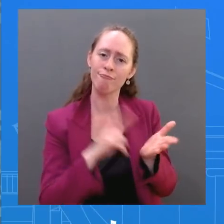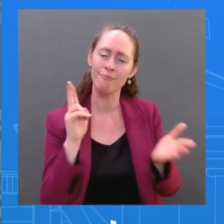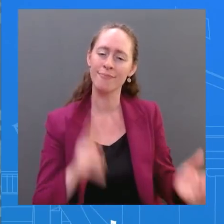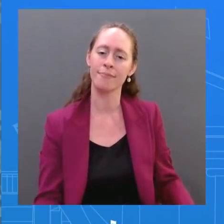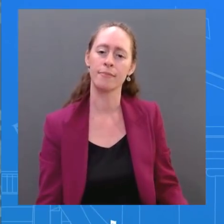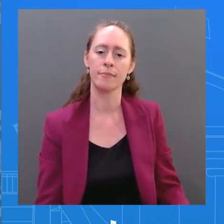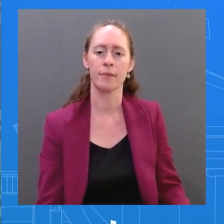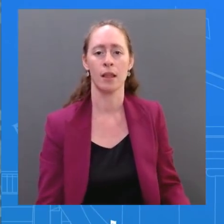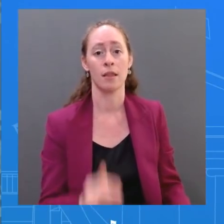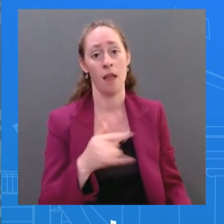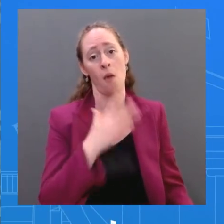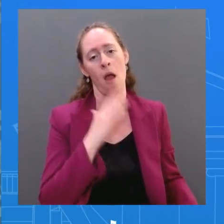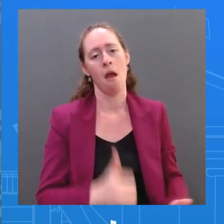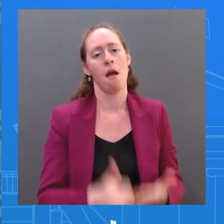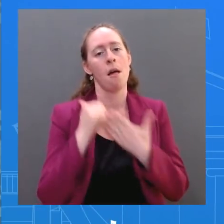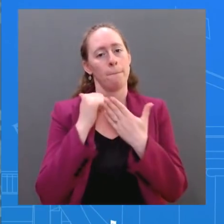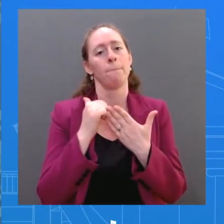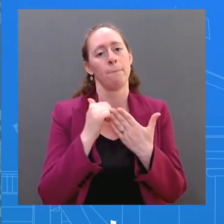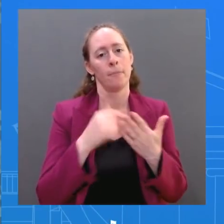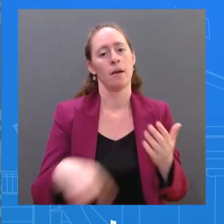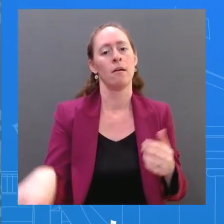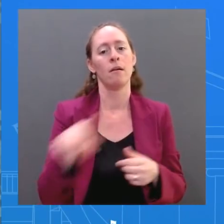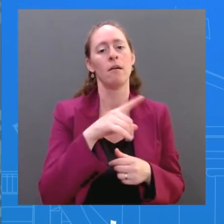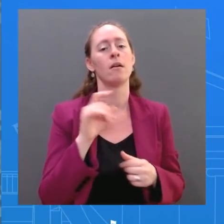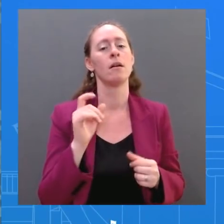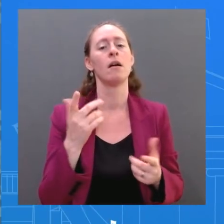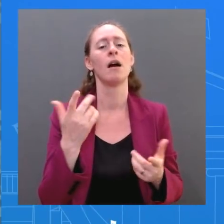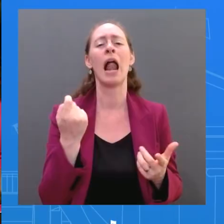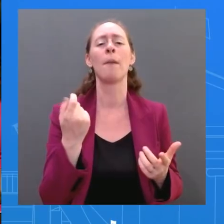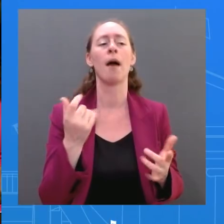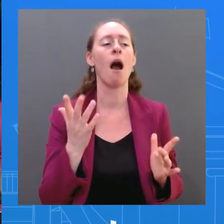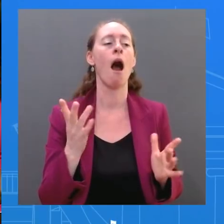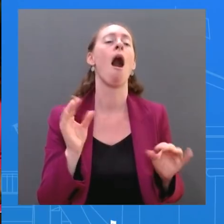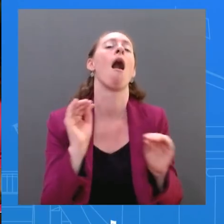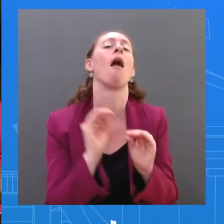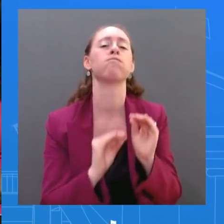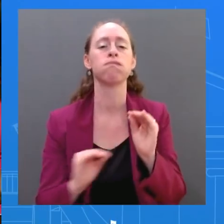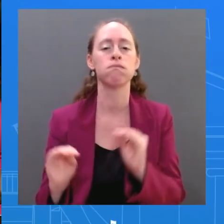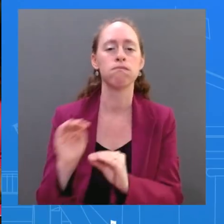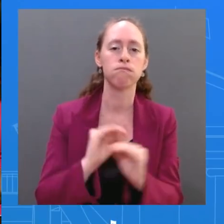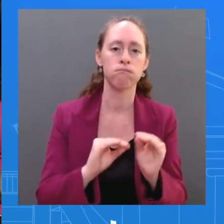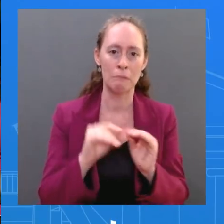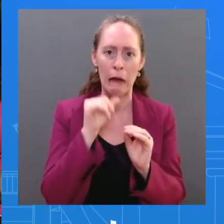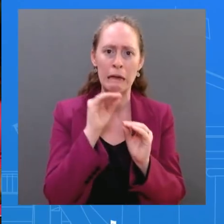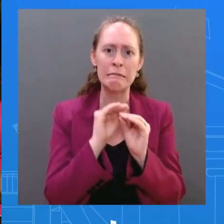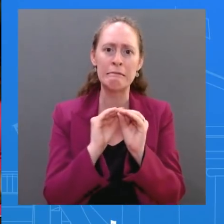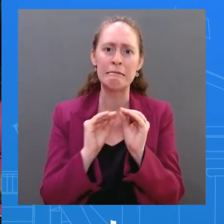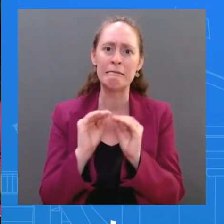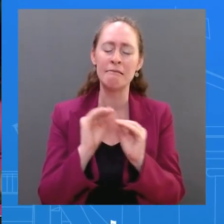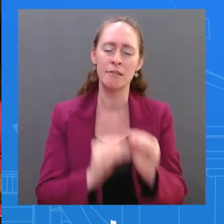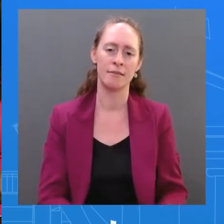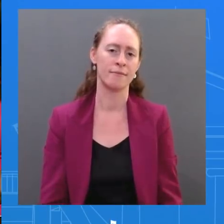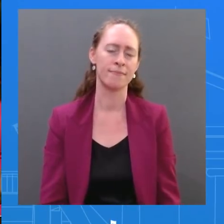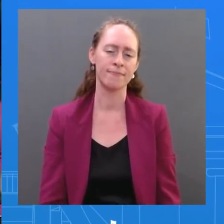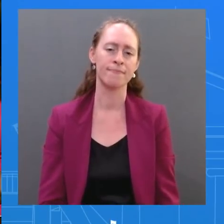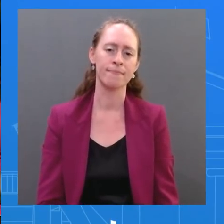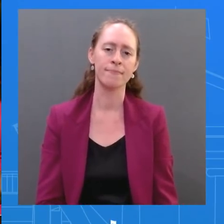that you hear the President talk about. The Press: One more quick one. Does the President -- there seems to be a view on Capitol Hill that August is the deadline for the reconciliation package.